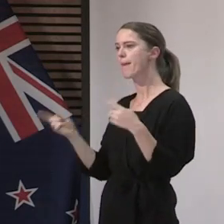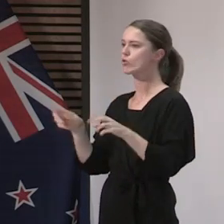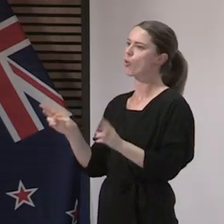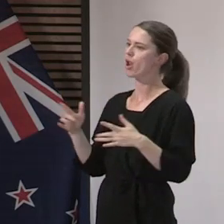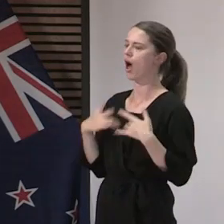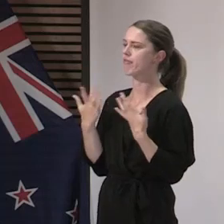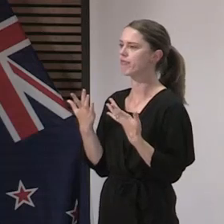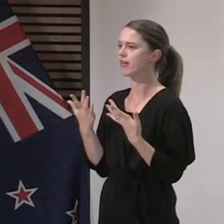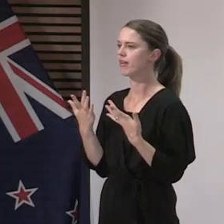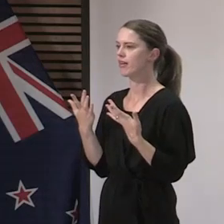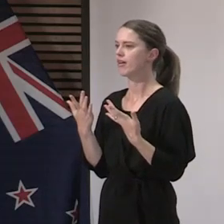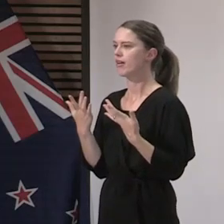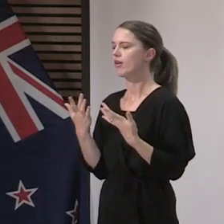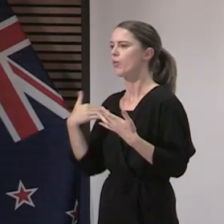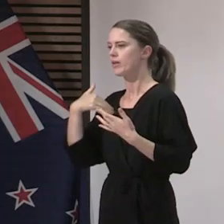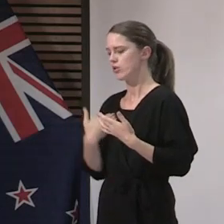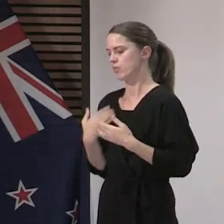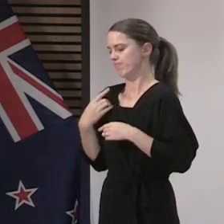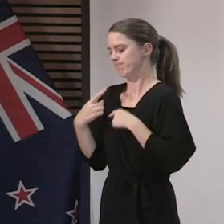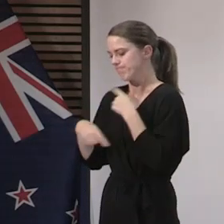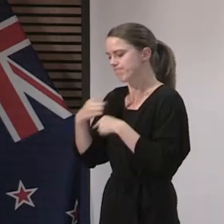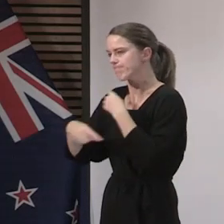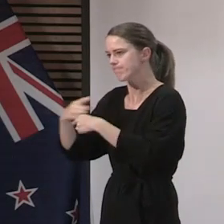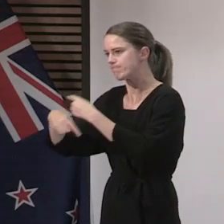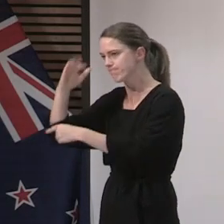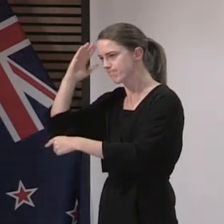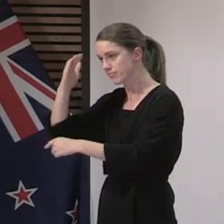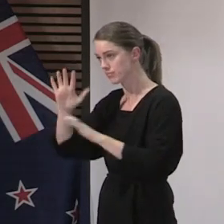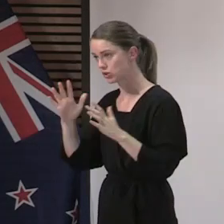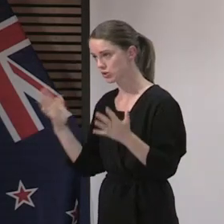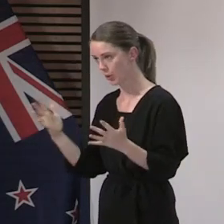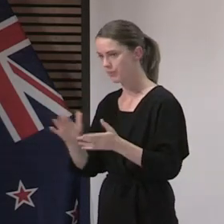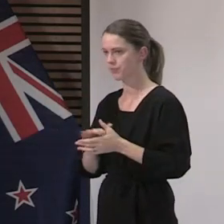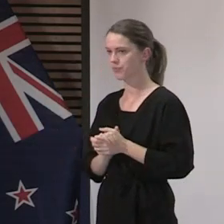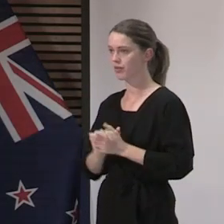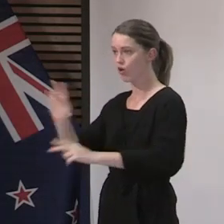levels. The best hope of getting back to normal as soon as possible is never getting